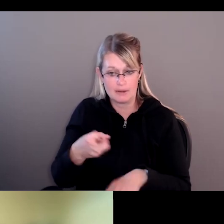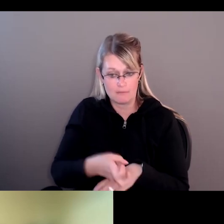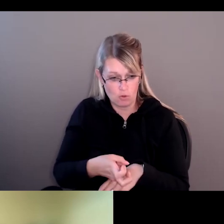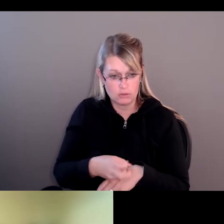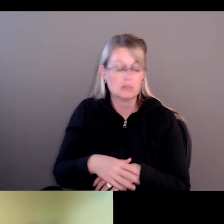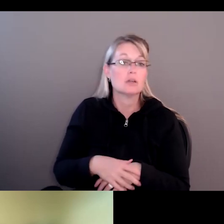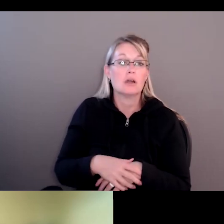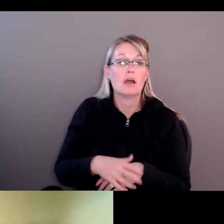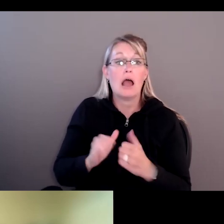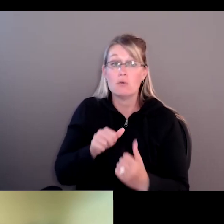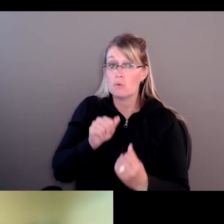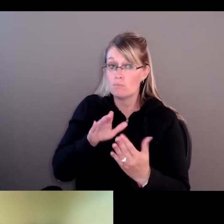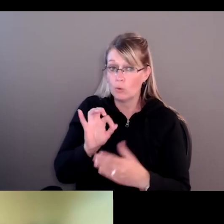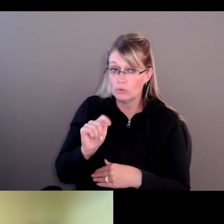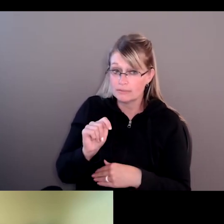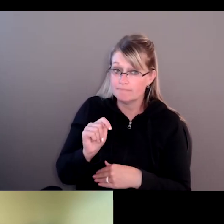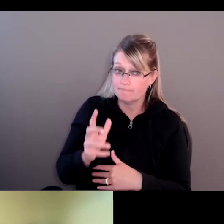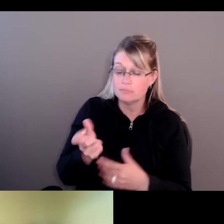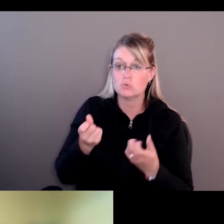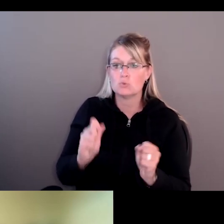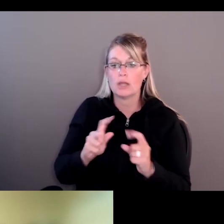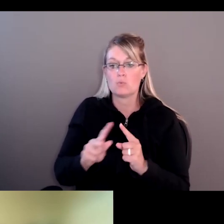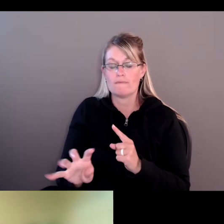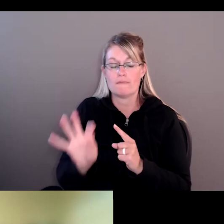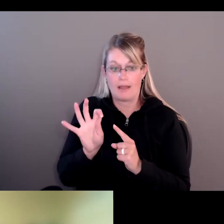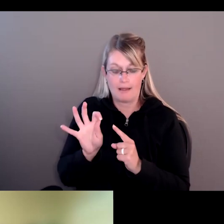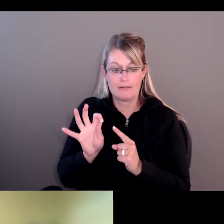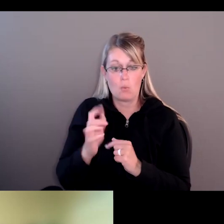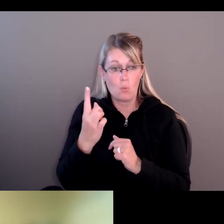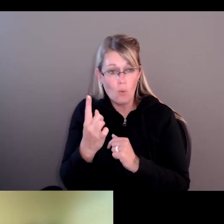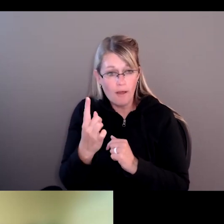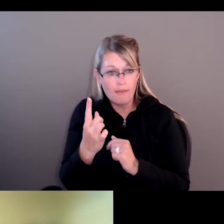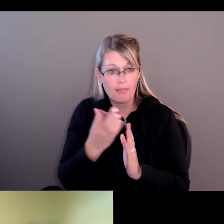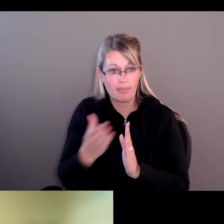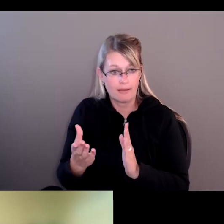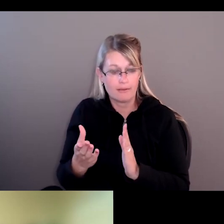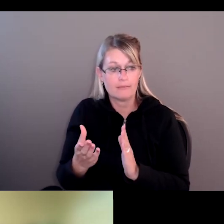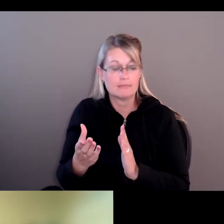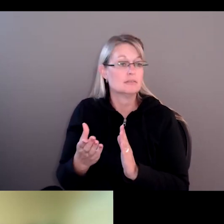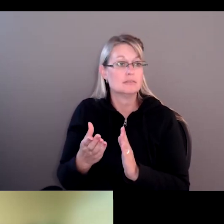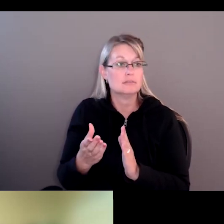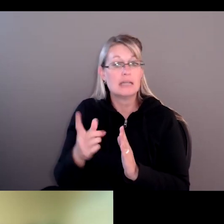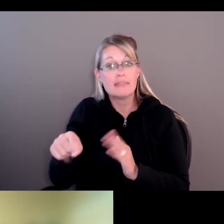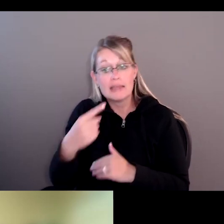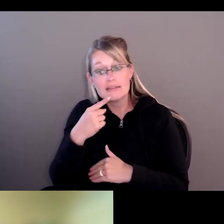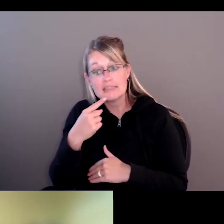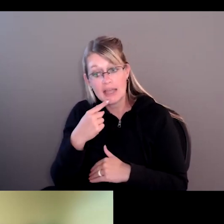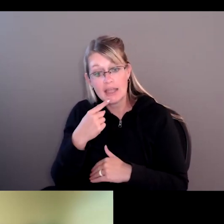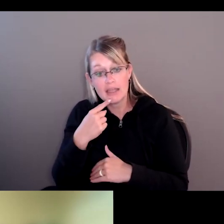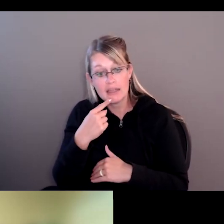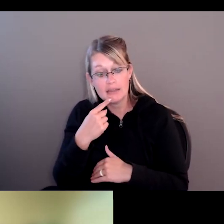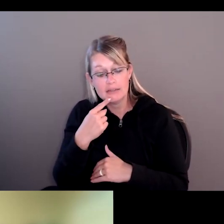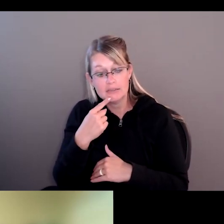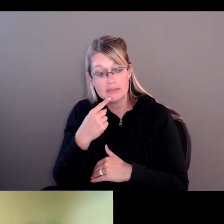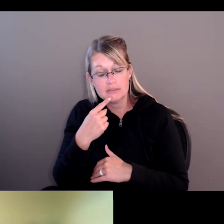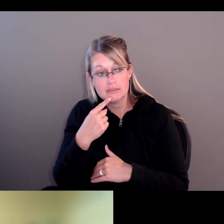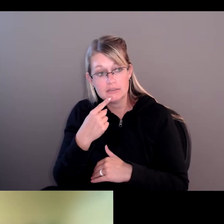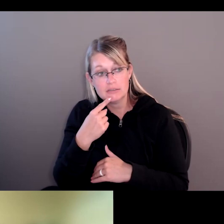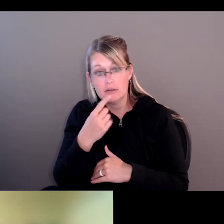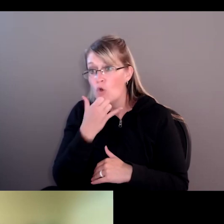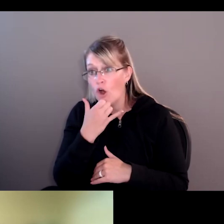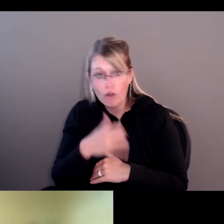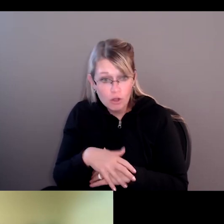would approach that is I would try to find one element that they are saying that is wrong or